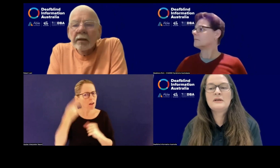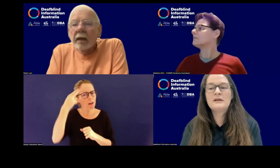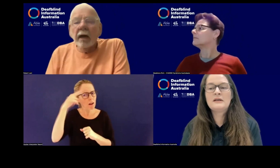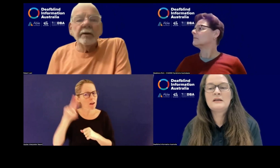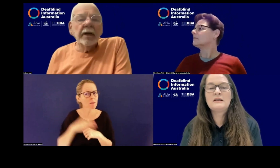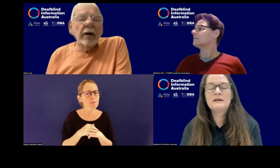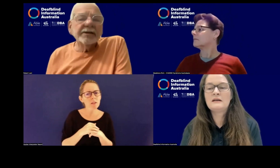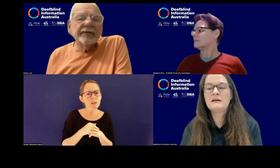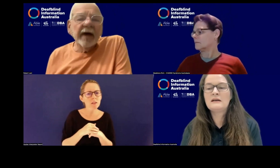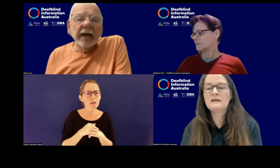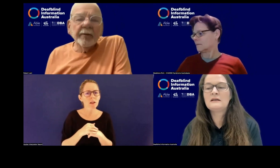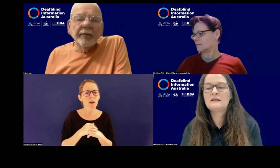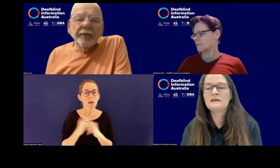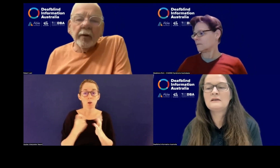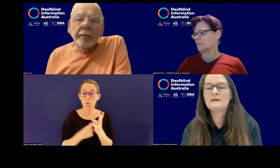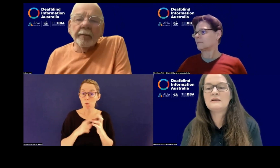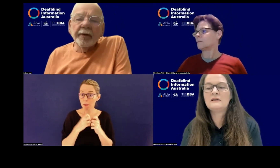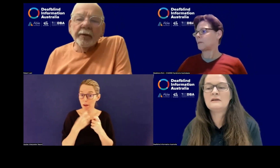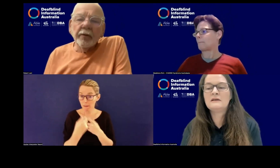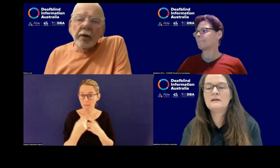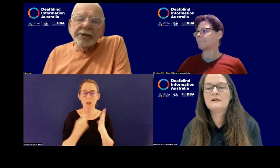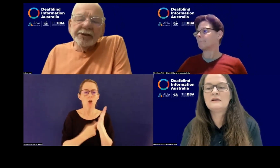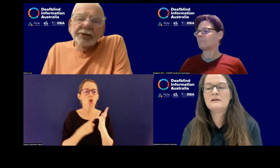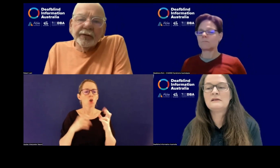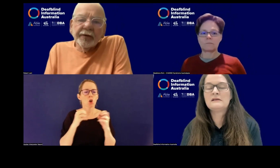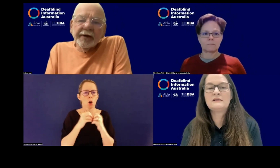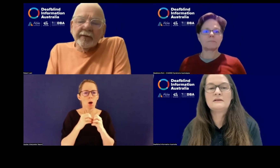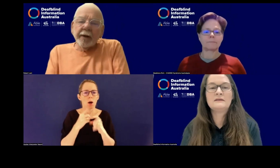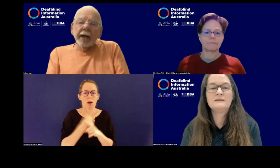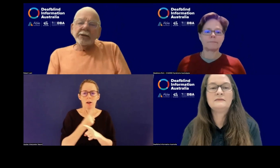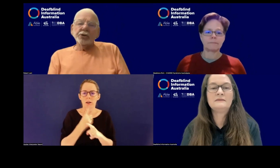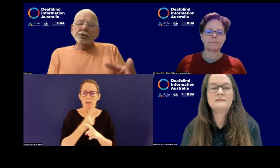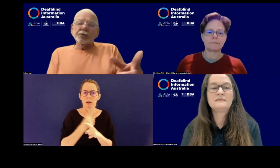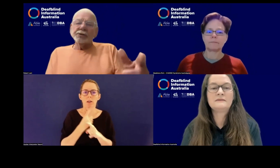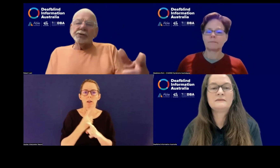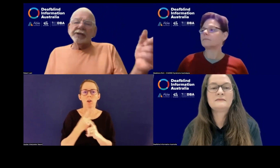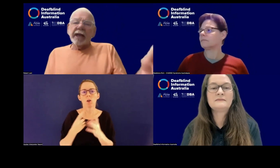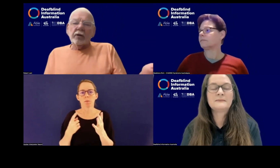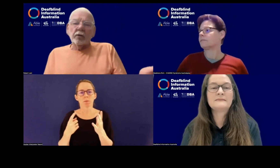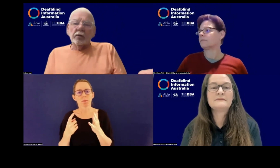No, it's available from the Royal Institute for Deaf and Blind Children which is now called